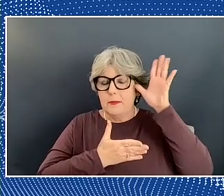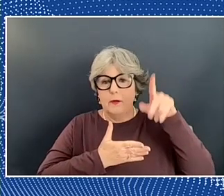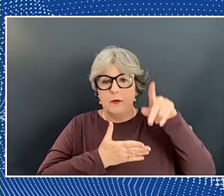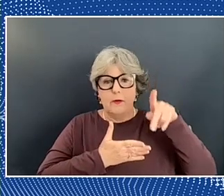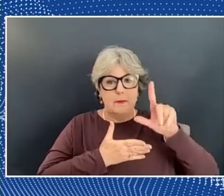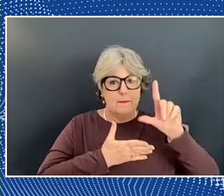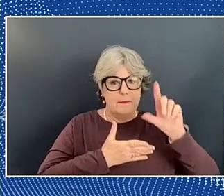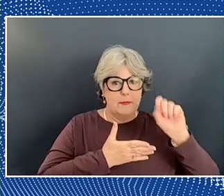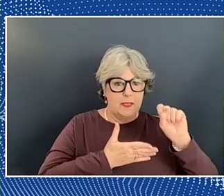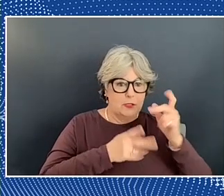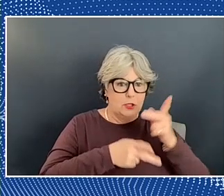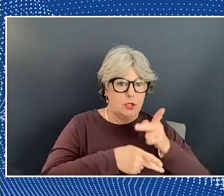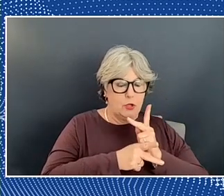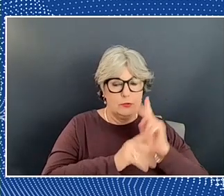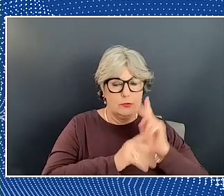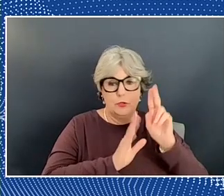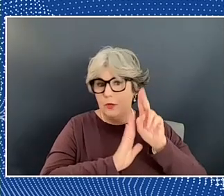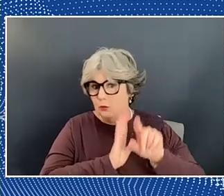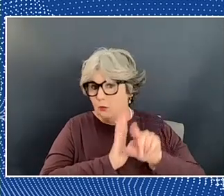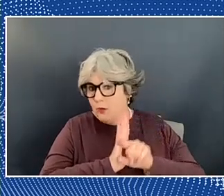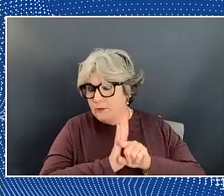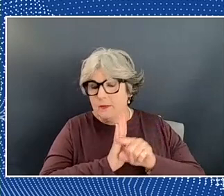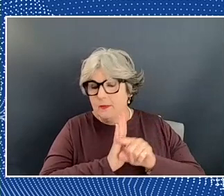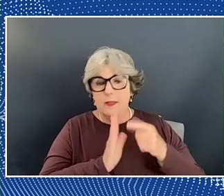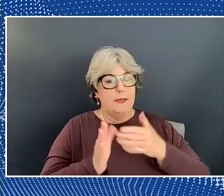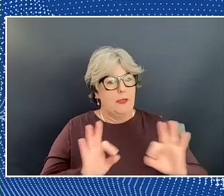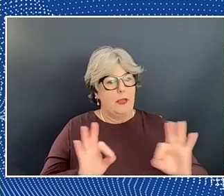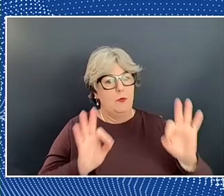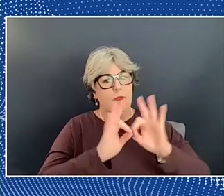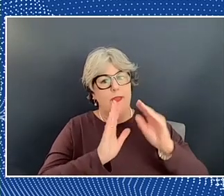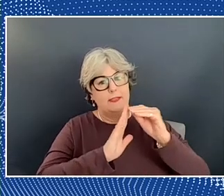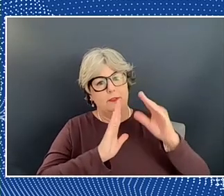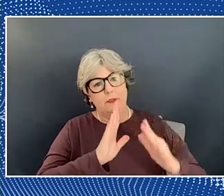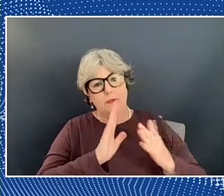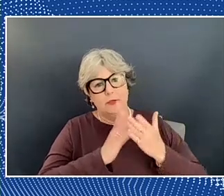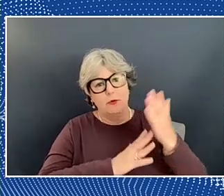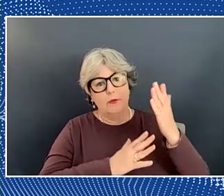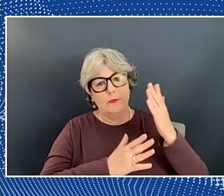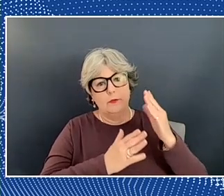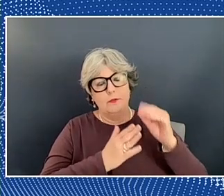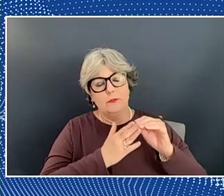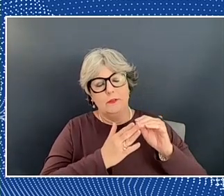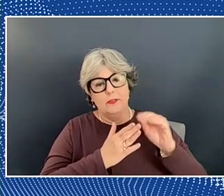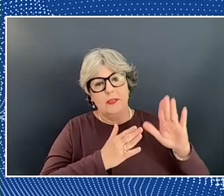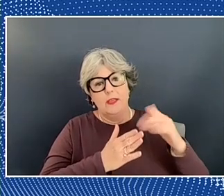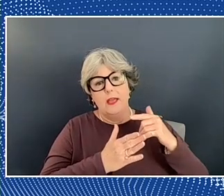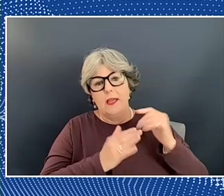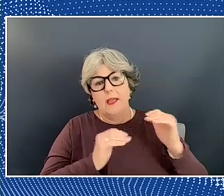undergraduate? Am I worthy as a student going through student loan forgiveness as I advance my degree within my master's